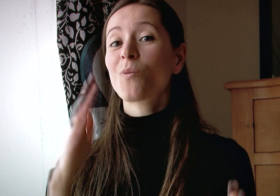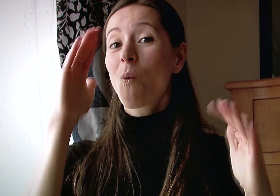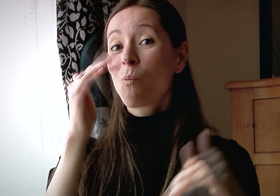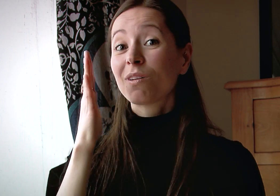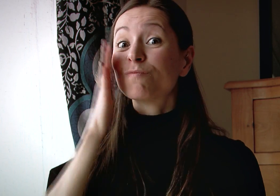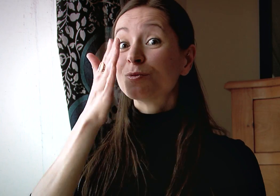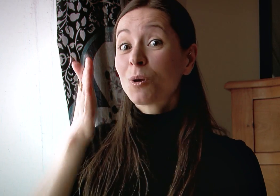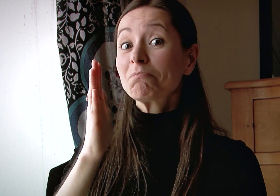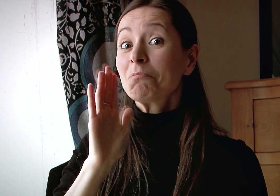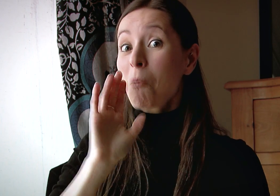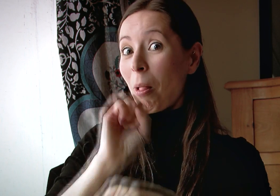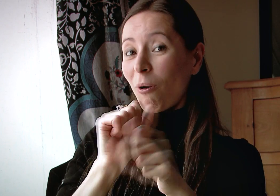Hopefully I'll be working with you in the future.